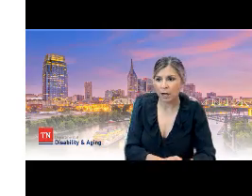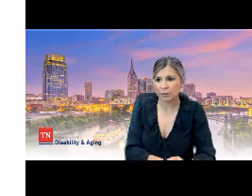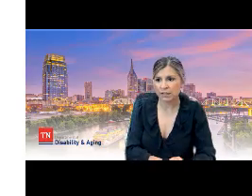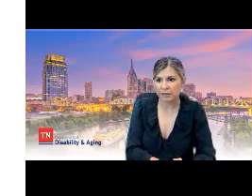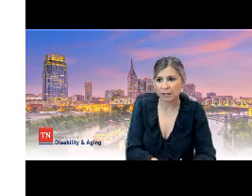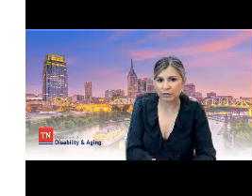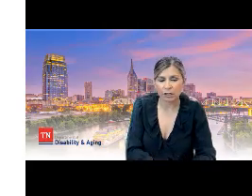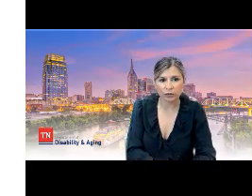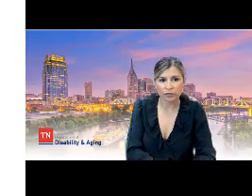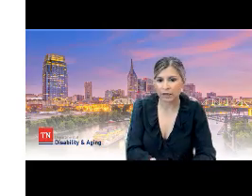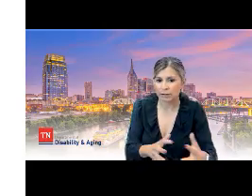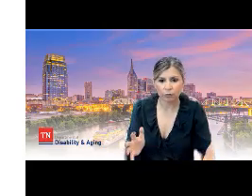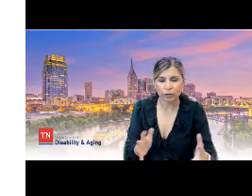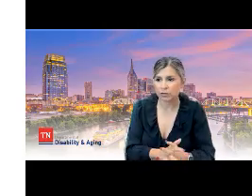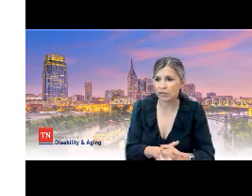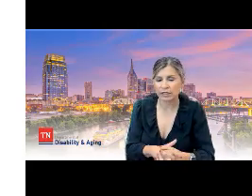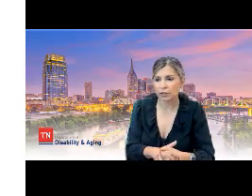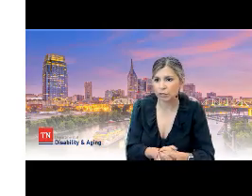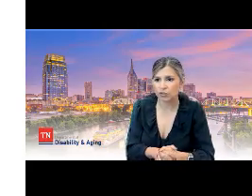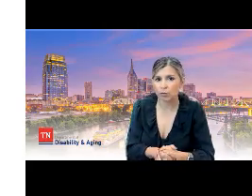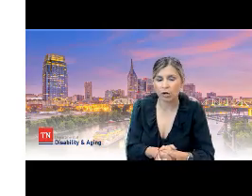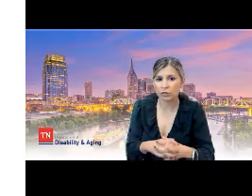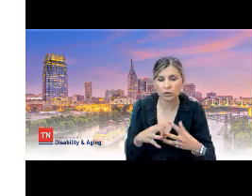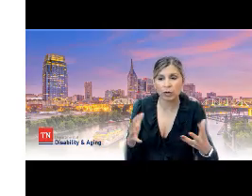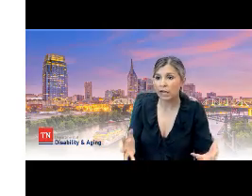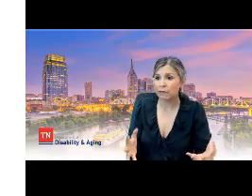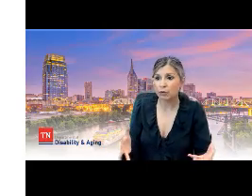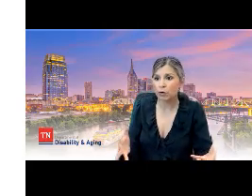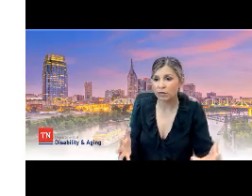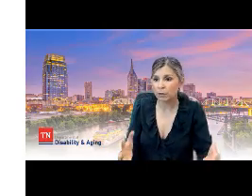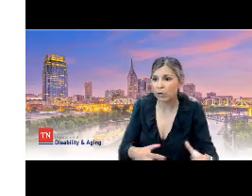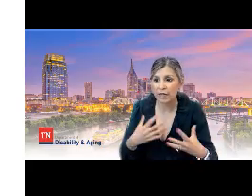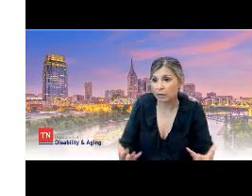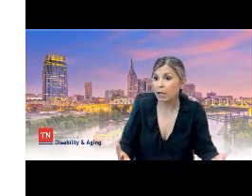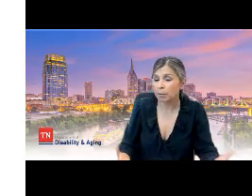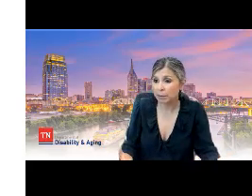000 and would just encourage you all to if you know someone that might be looking